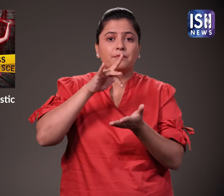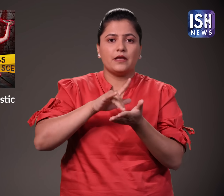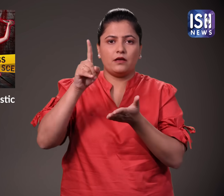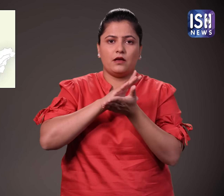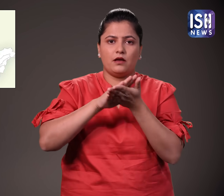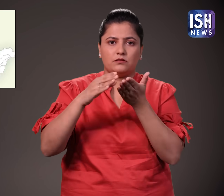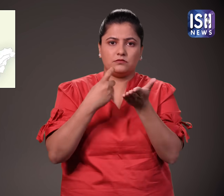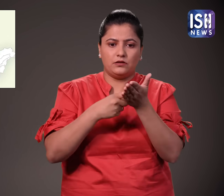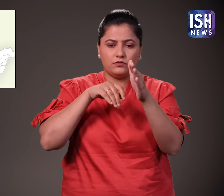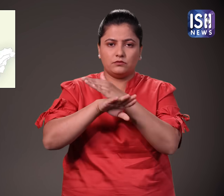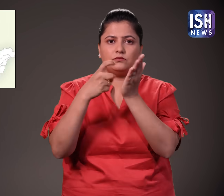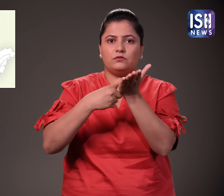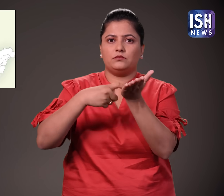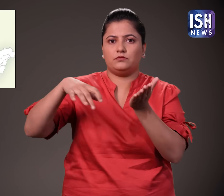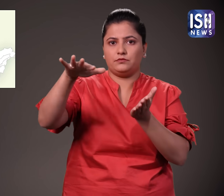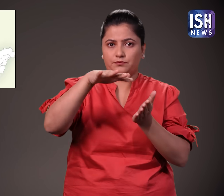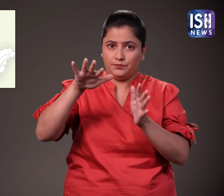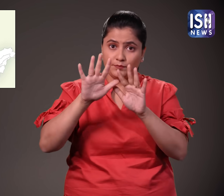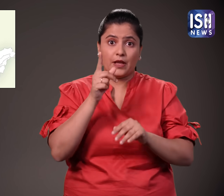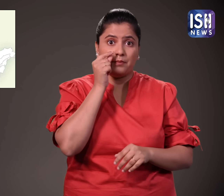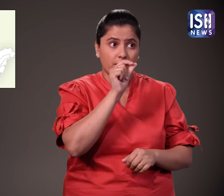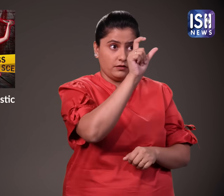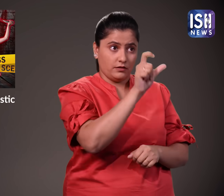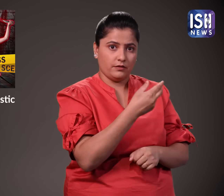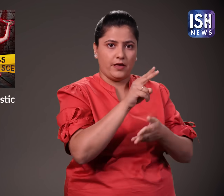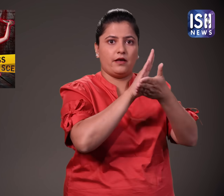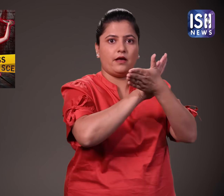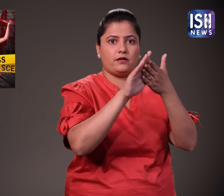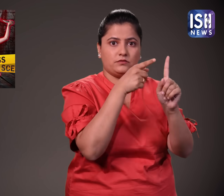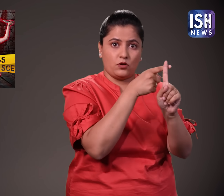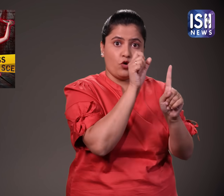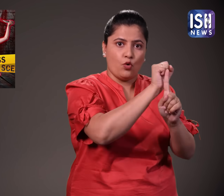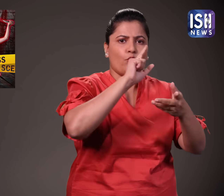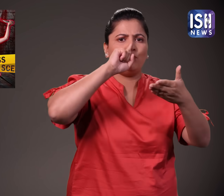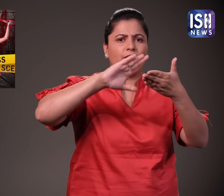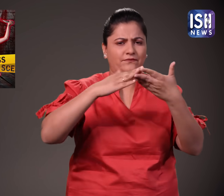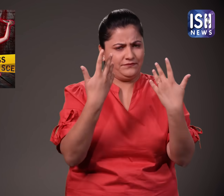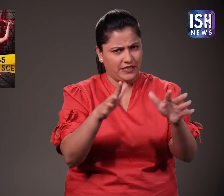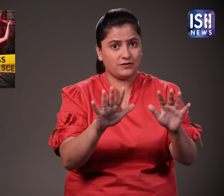Hardeep is a married man from Rohtak, Haryana.